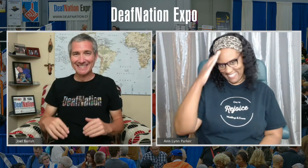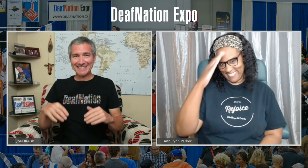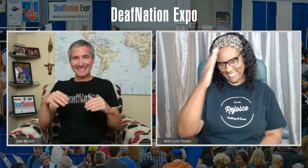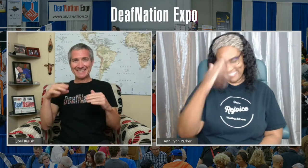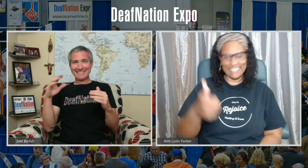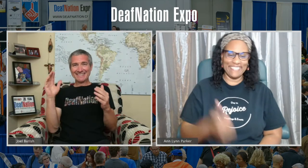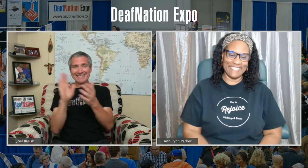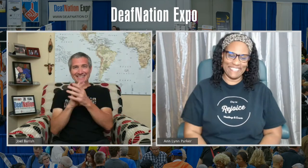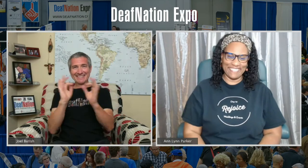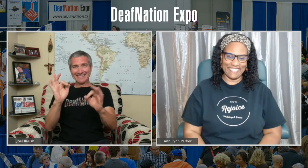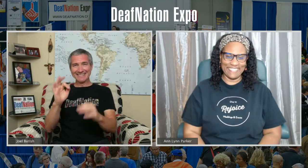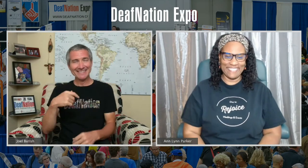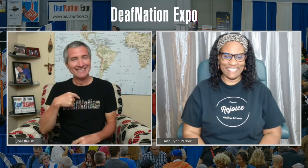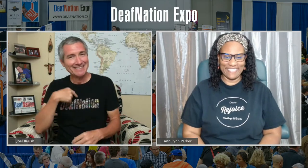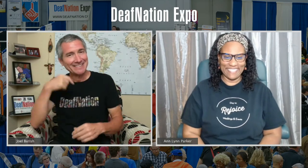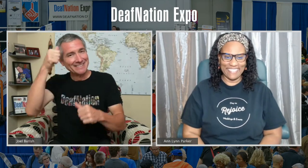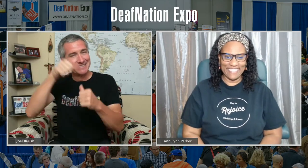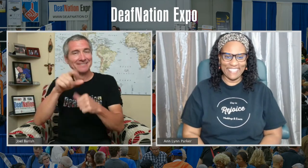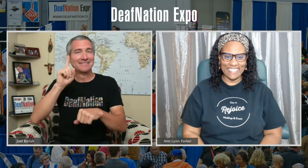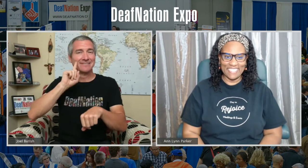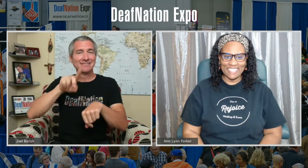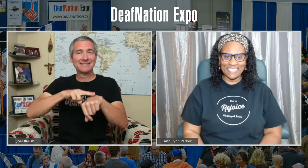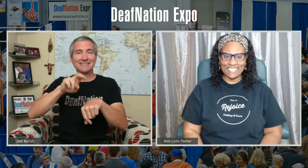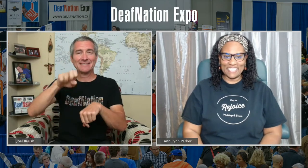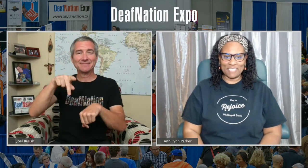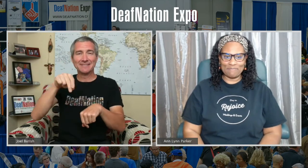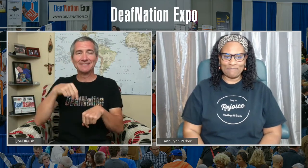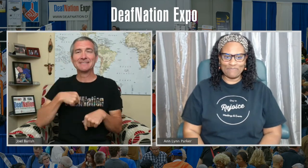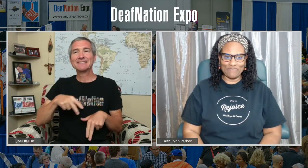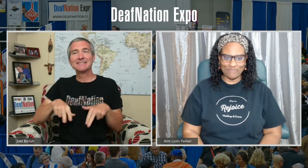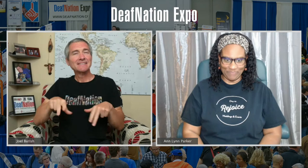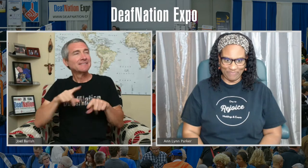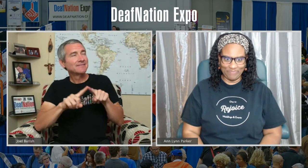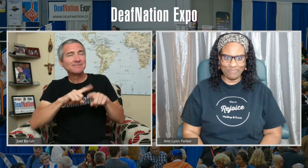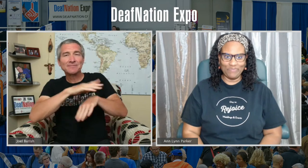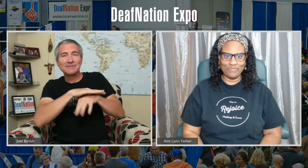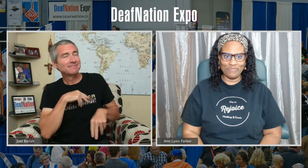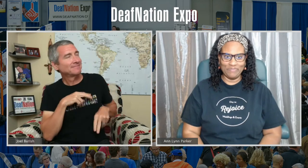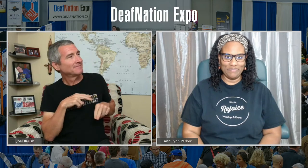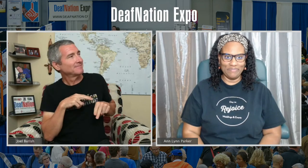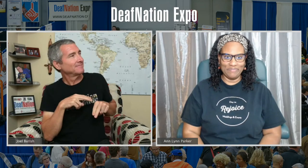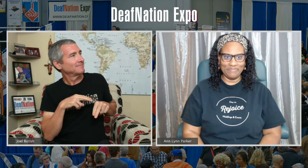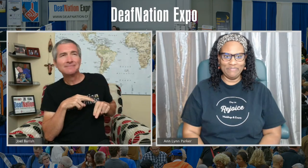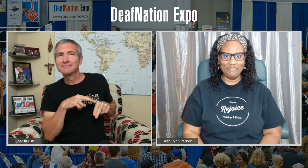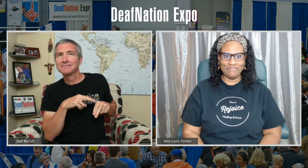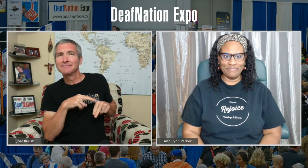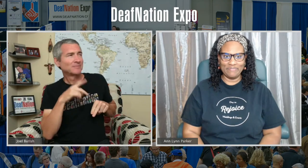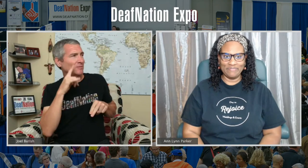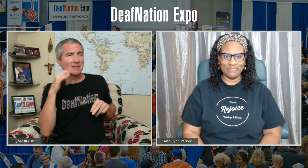Hello! I remember at DeafNation Expo, I was looking at different booths